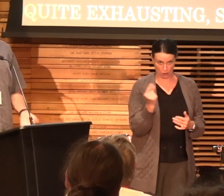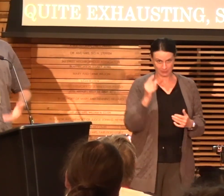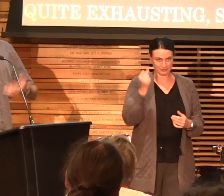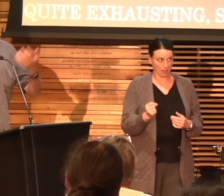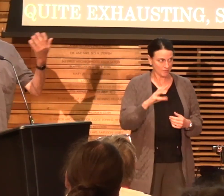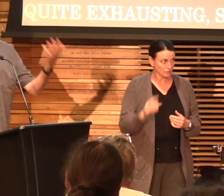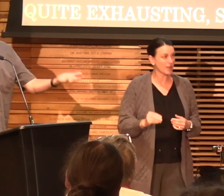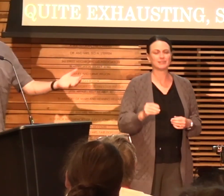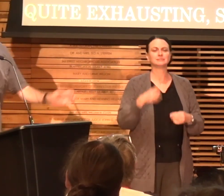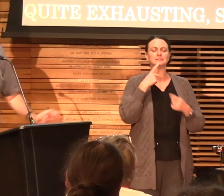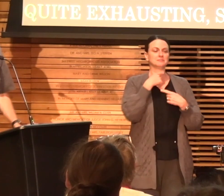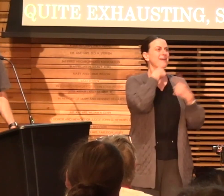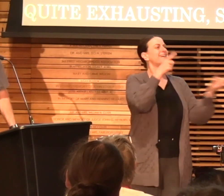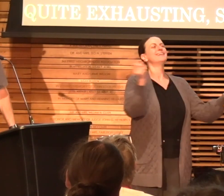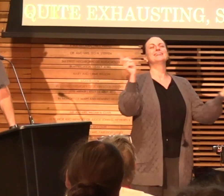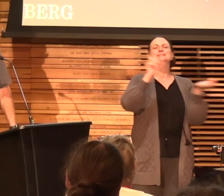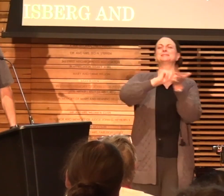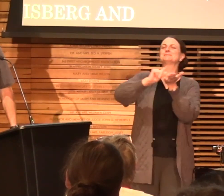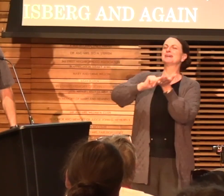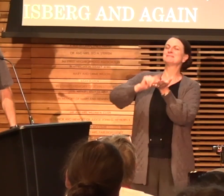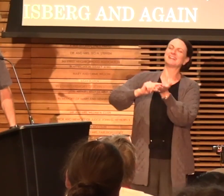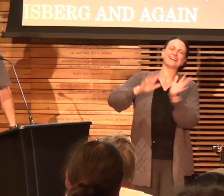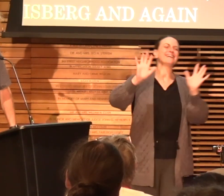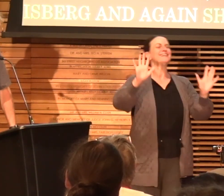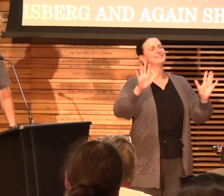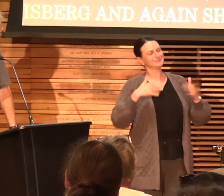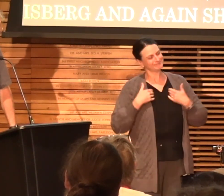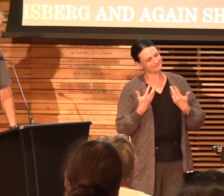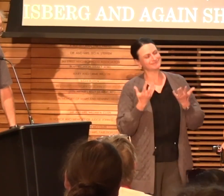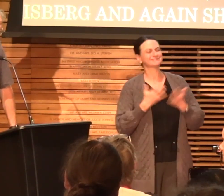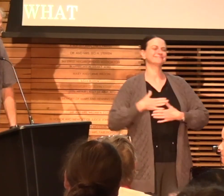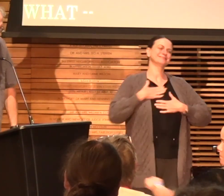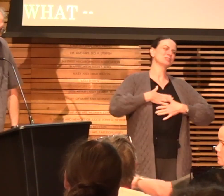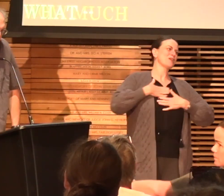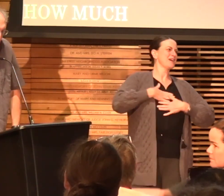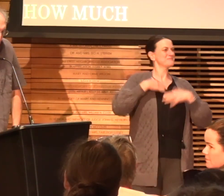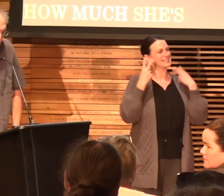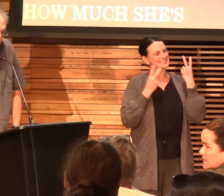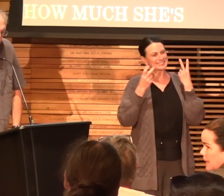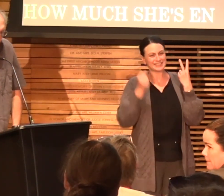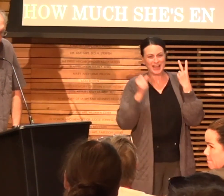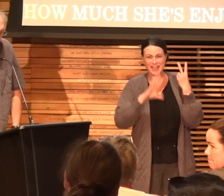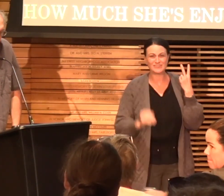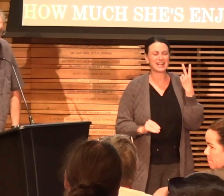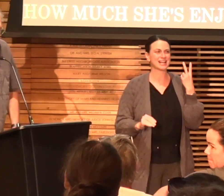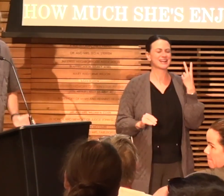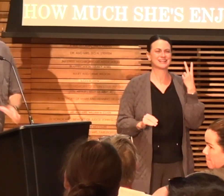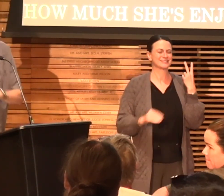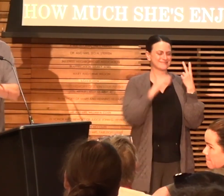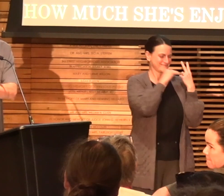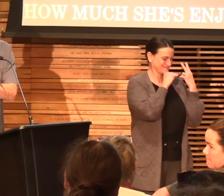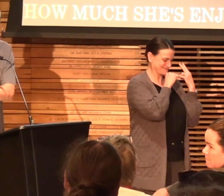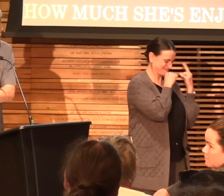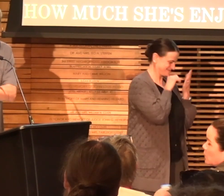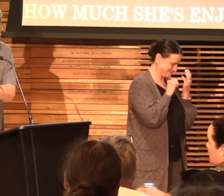and again, she tells the newspapers how much she's enjoying her visit. She writes Joe Davidson,